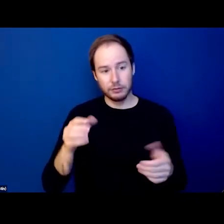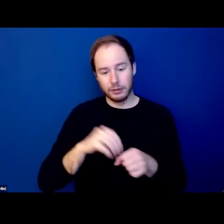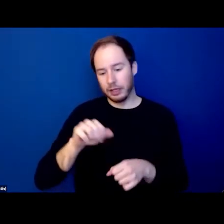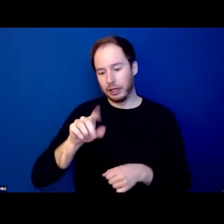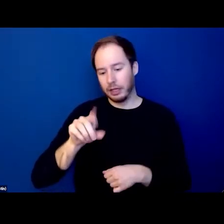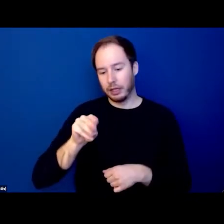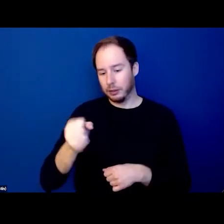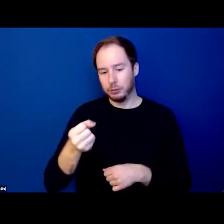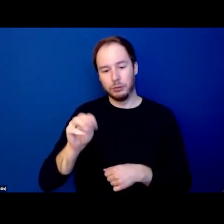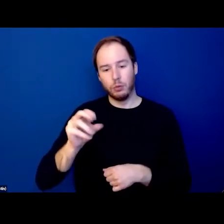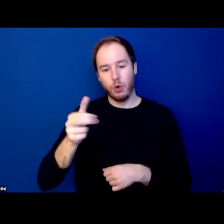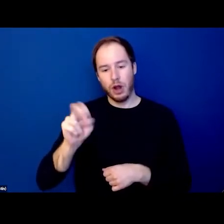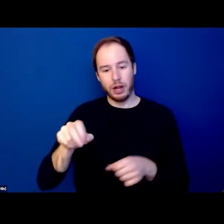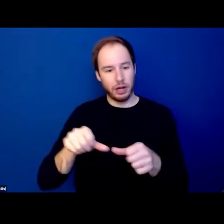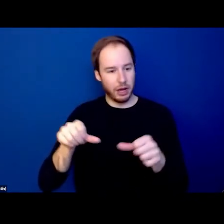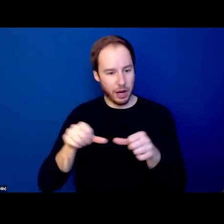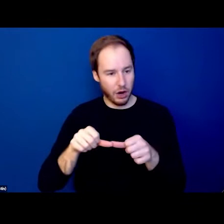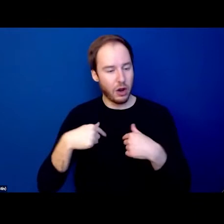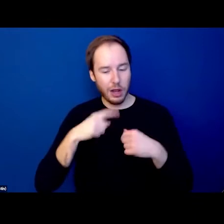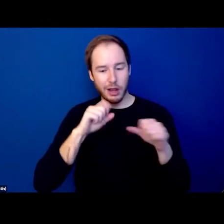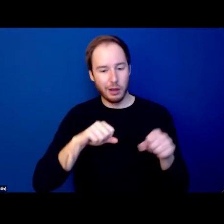so I'm able to travel back and forth.